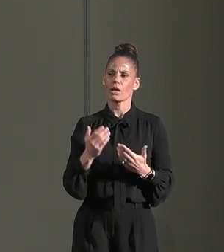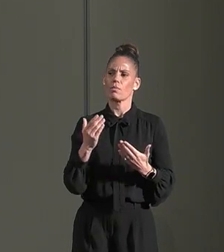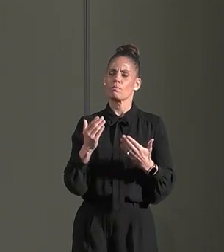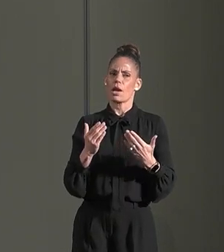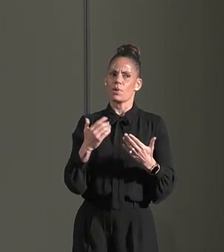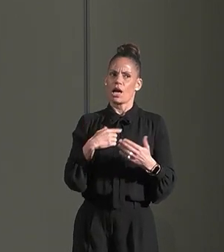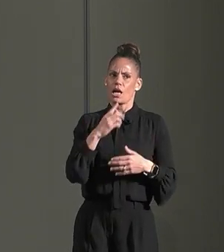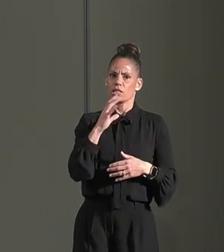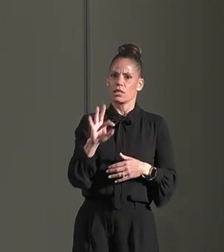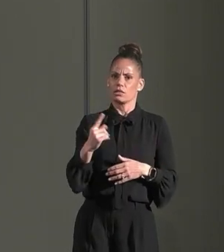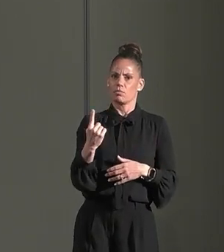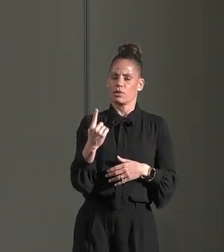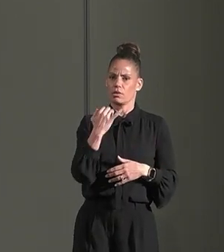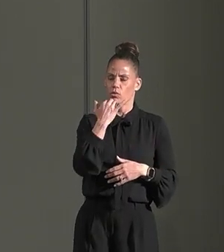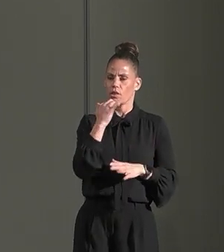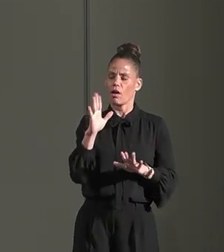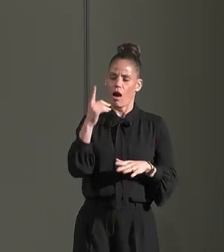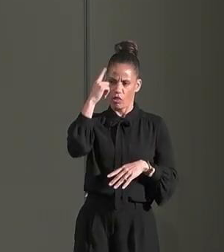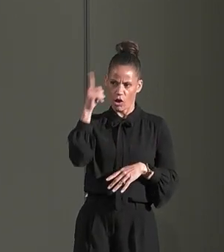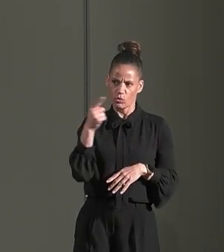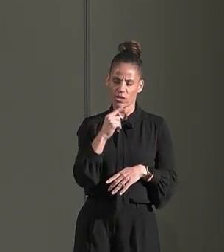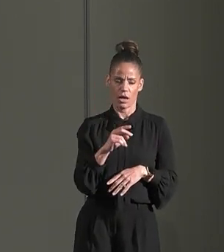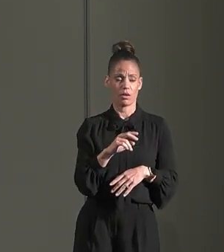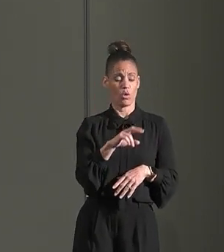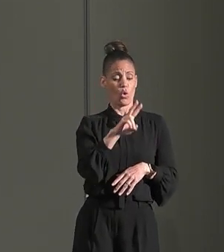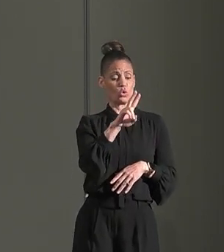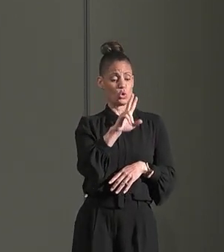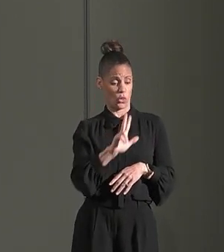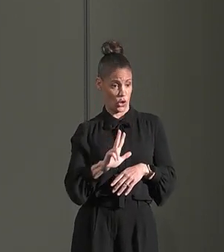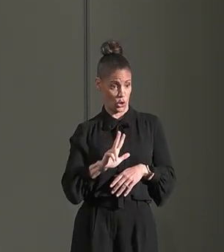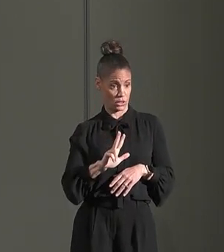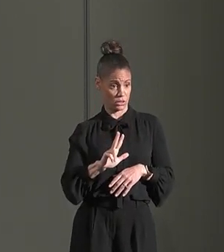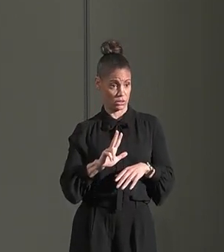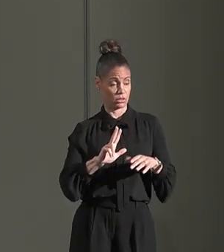thought you said 2/3 of college student don't self-identify as